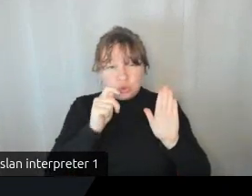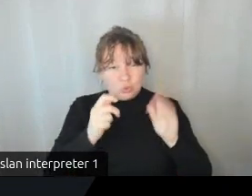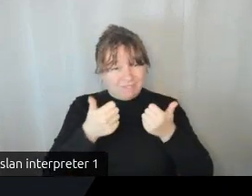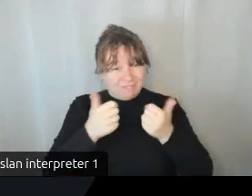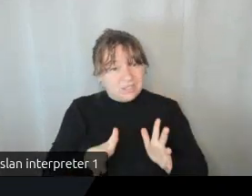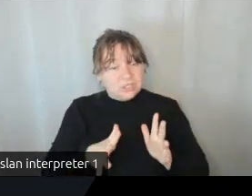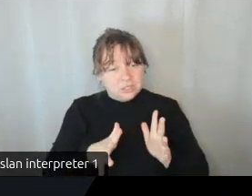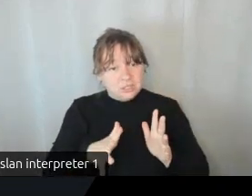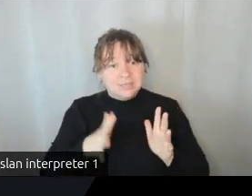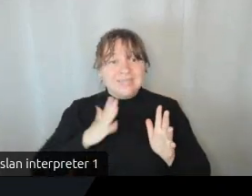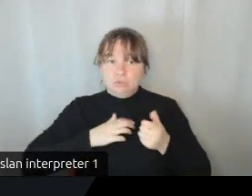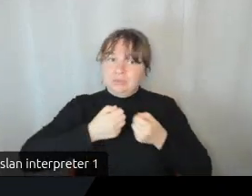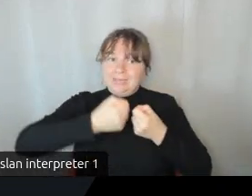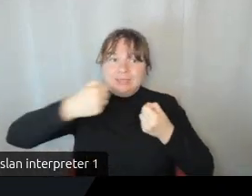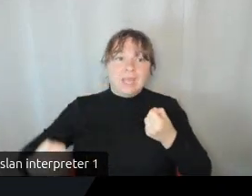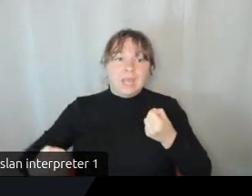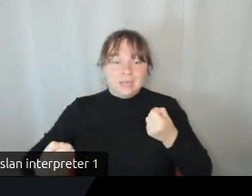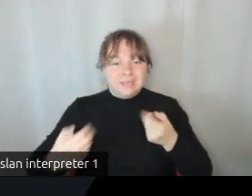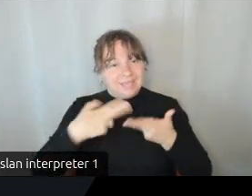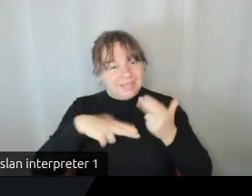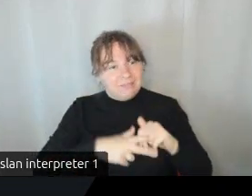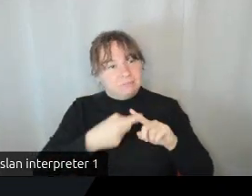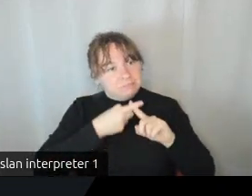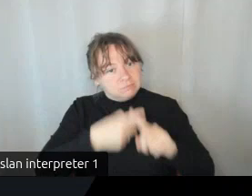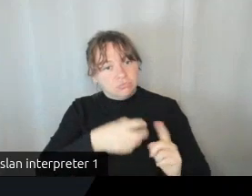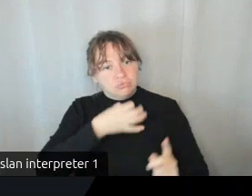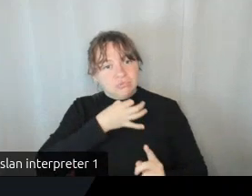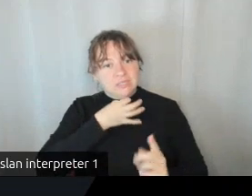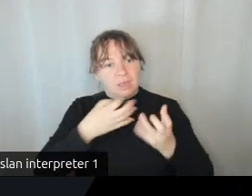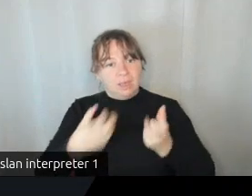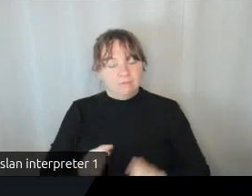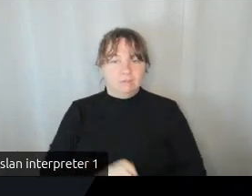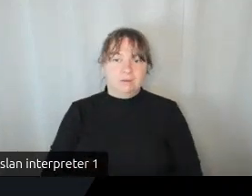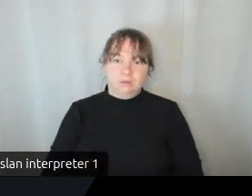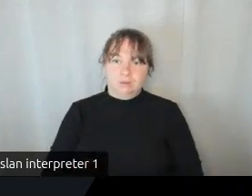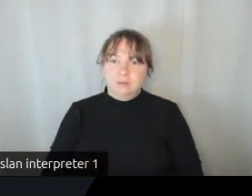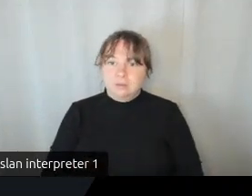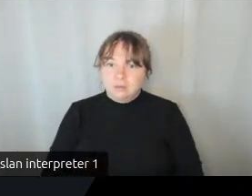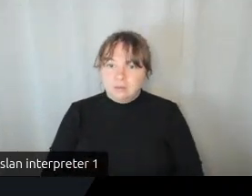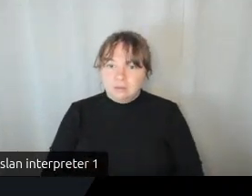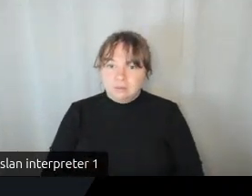there. Those are good reasons as a basis for an application to vary to be made and can assist in